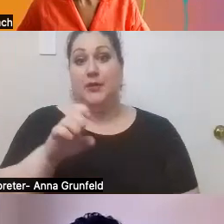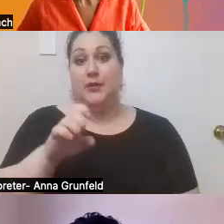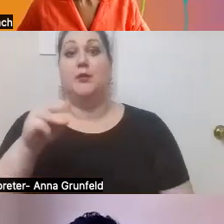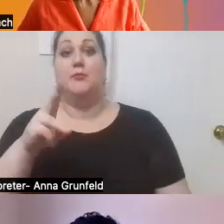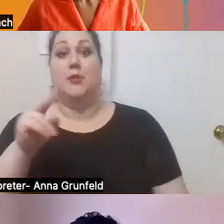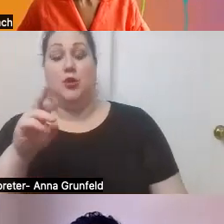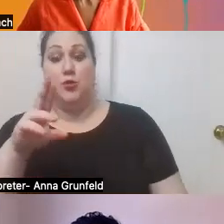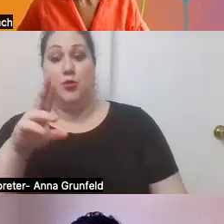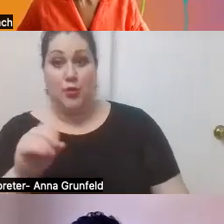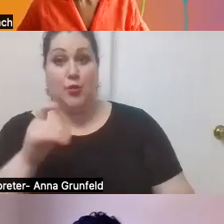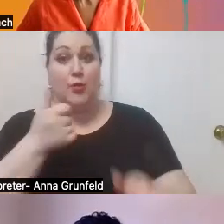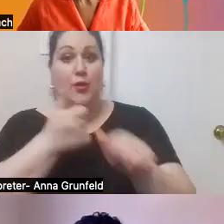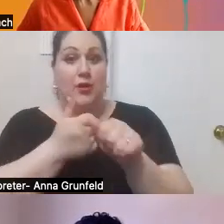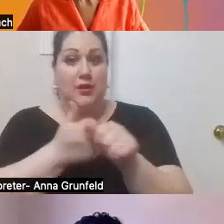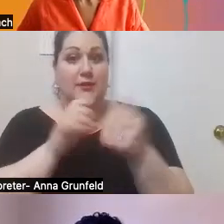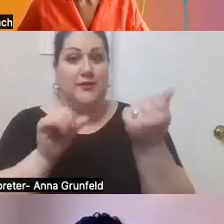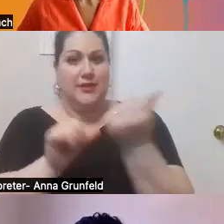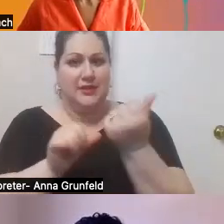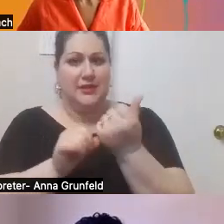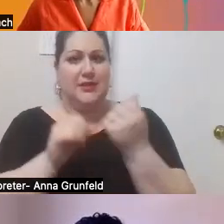Palliative Medicine at the University of Ottawa.